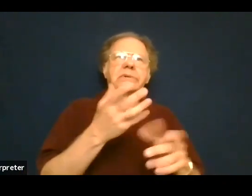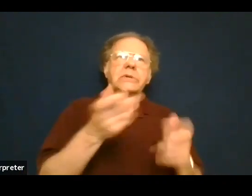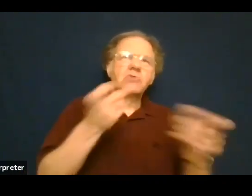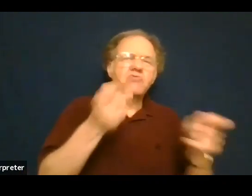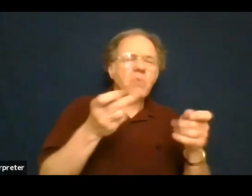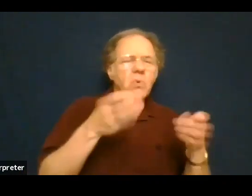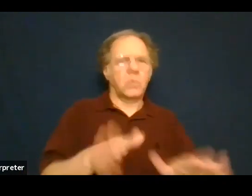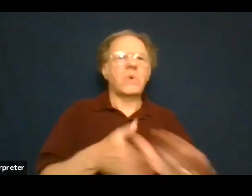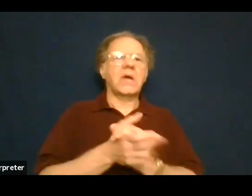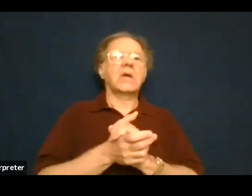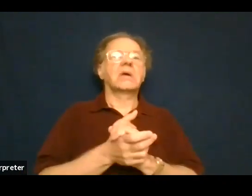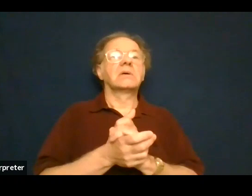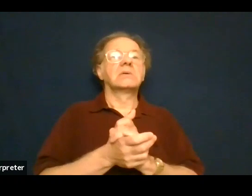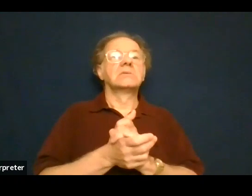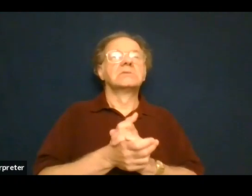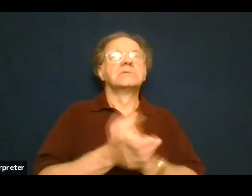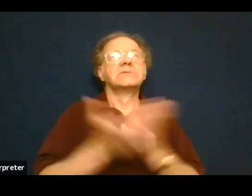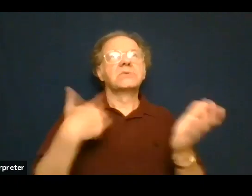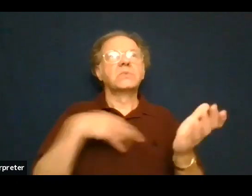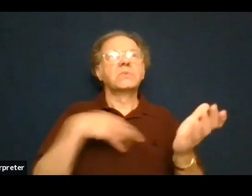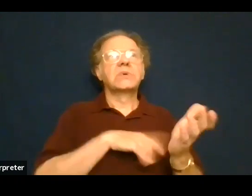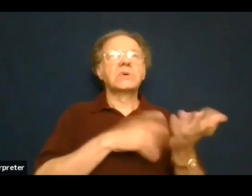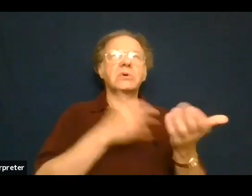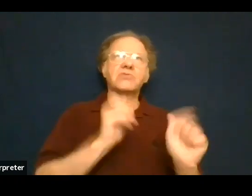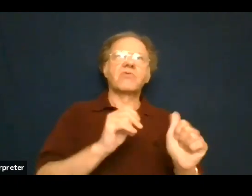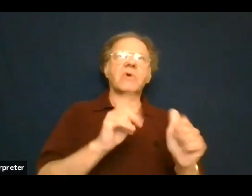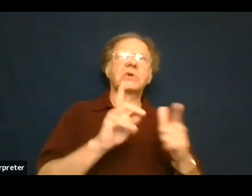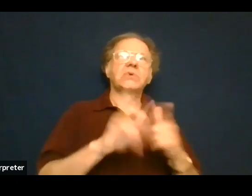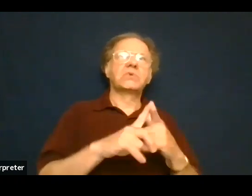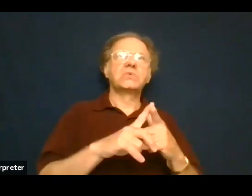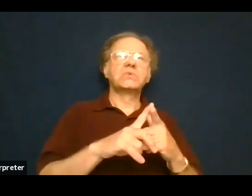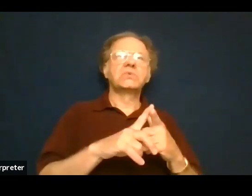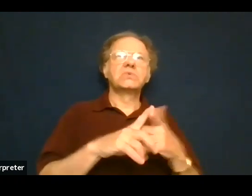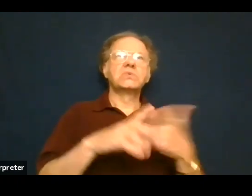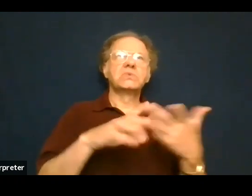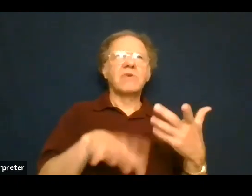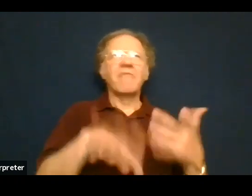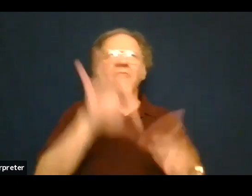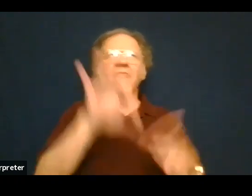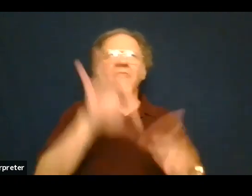So we are trying to come around solutions to this problem, and we're working on different models